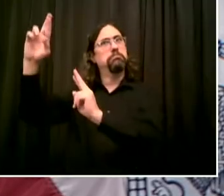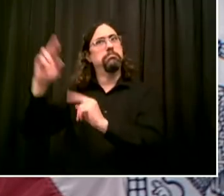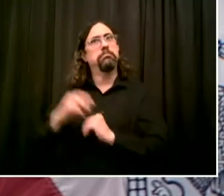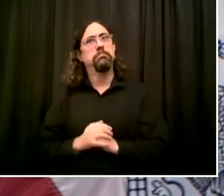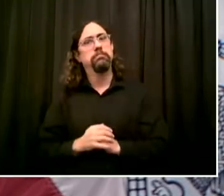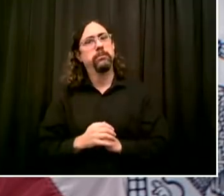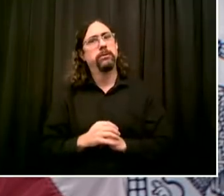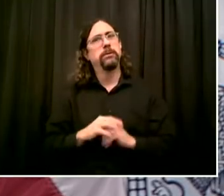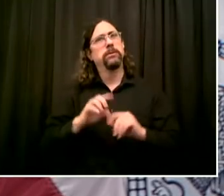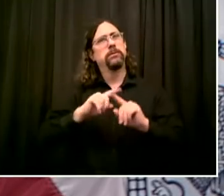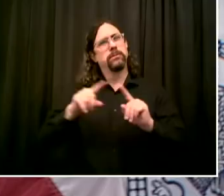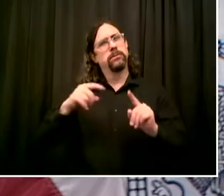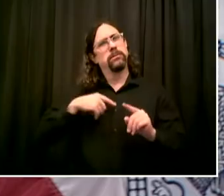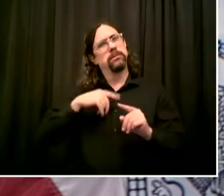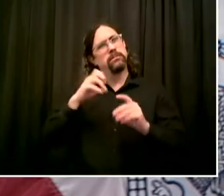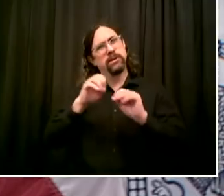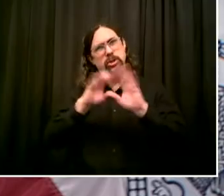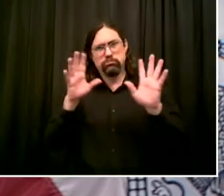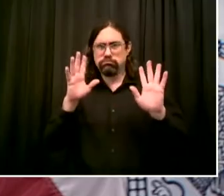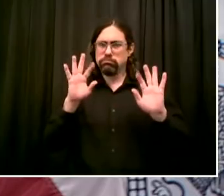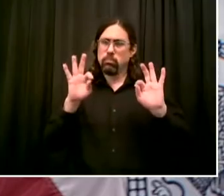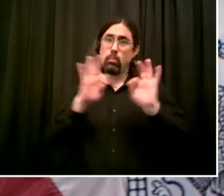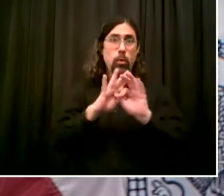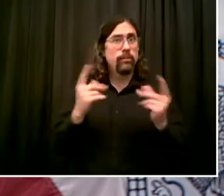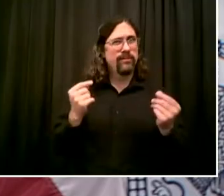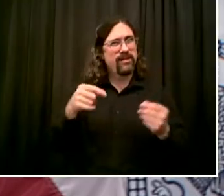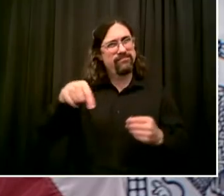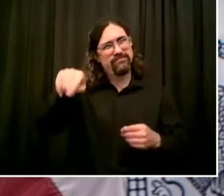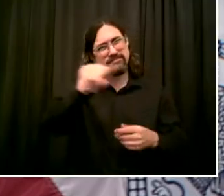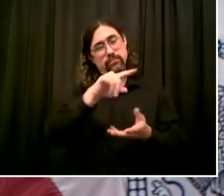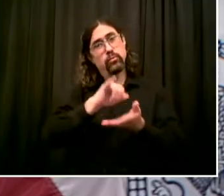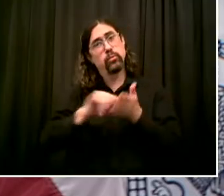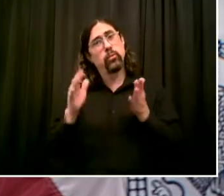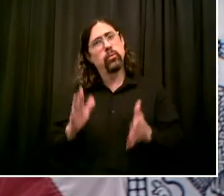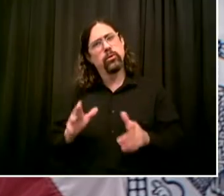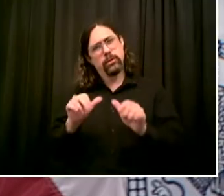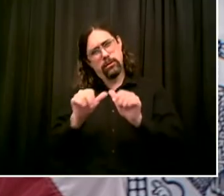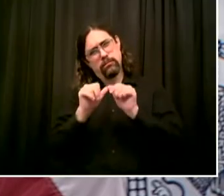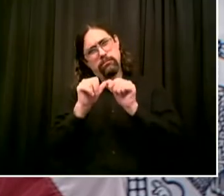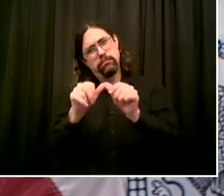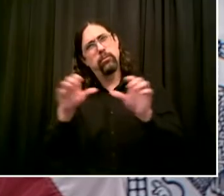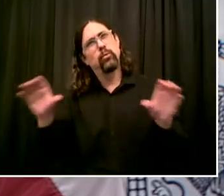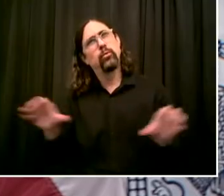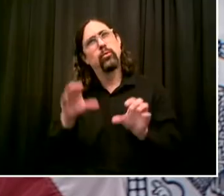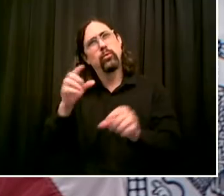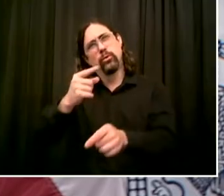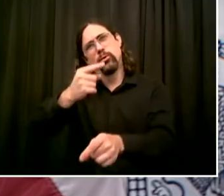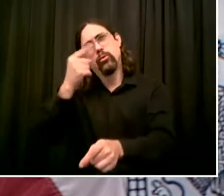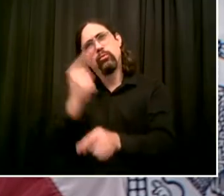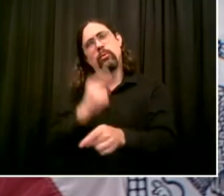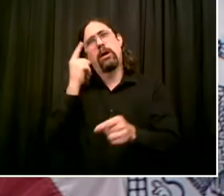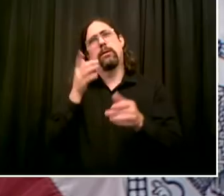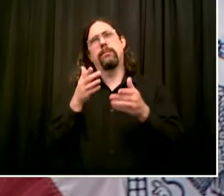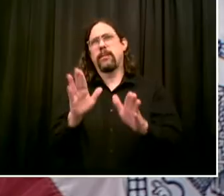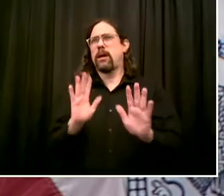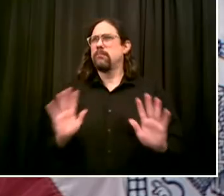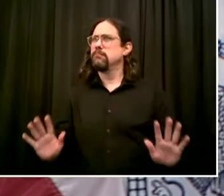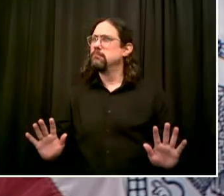STATES DECISIONS BU TI WANT TO MAKEE RALY L CALER OWH UCMH I APPRECIATE THE PEOPLE THAT HAVE DONE THE HARD WORK ON THE